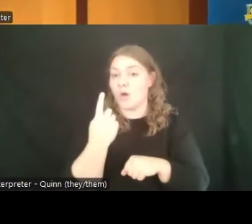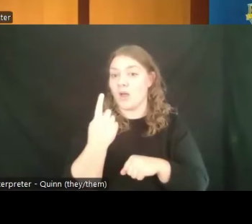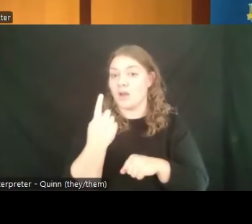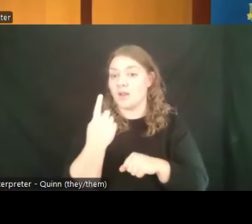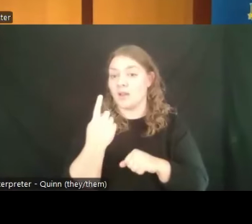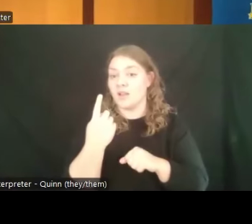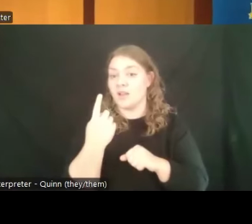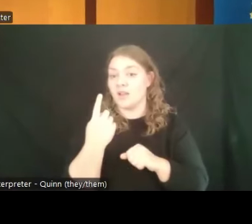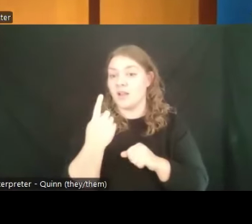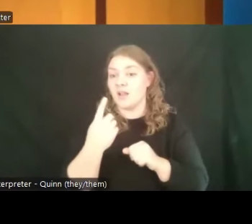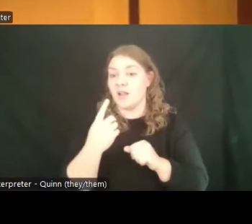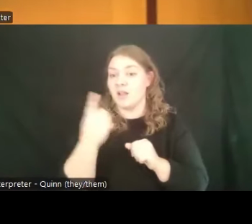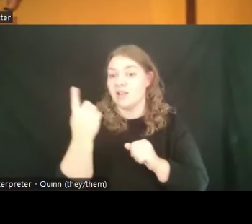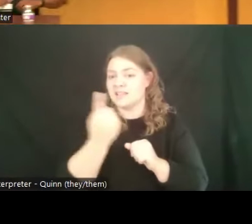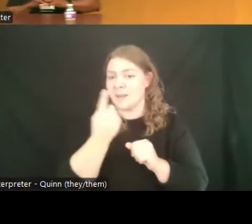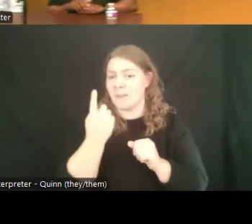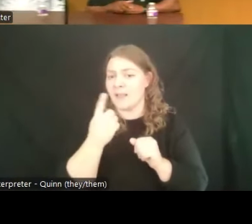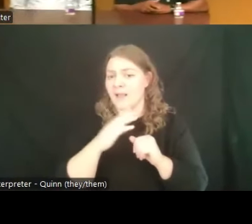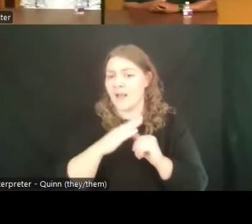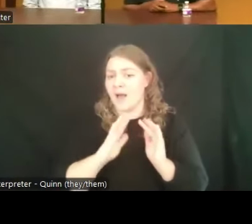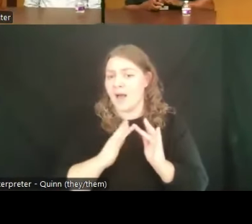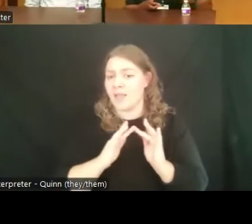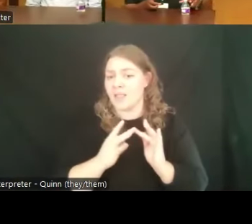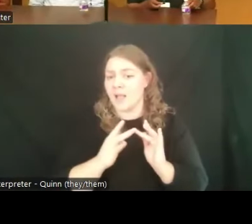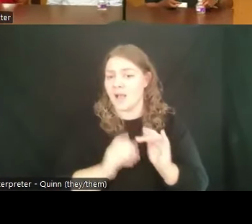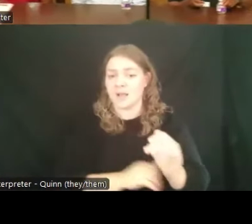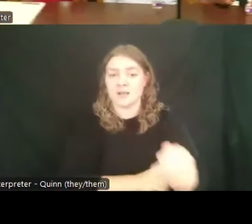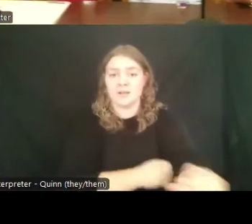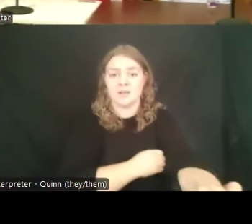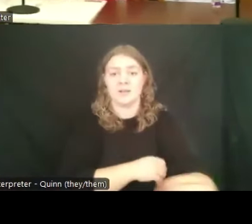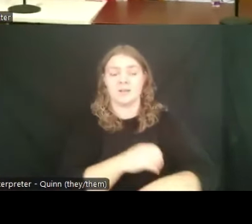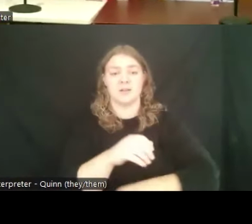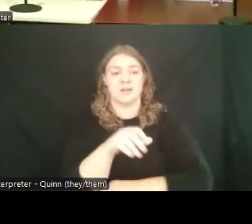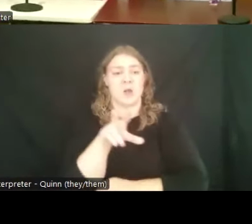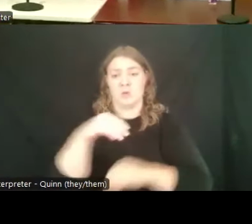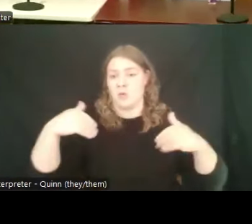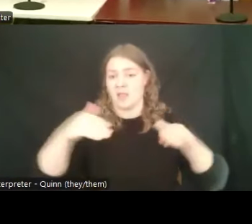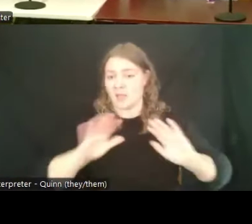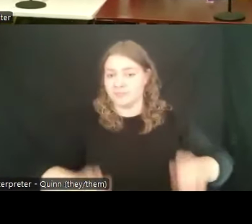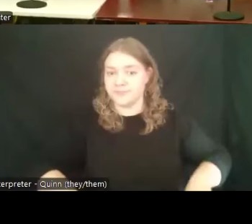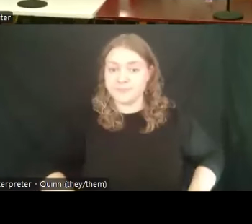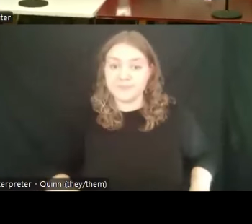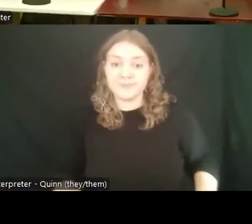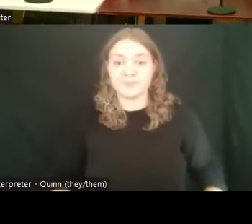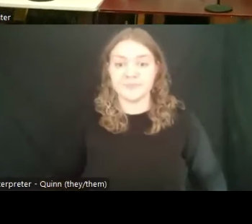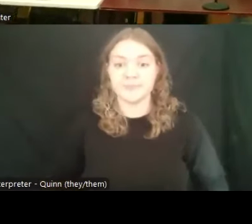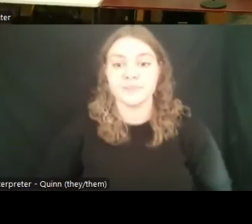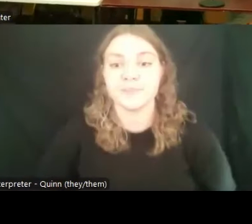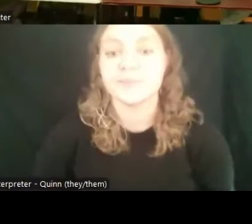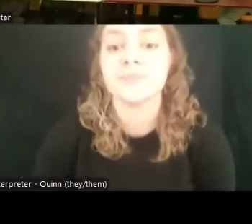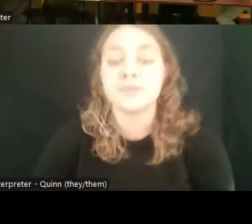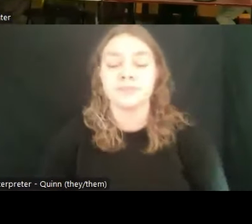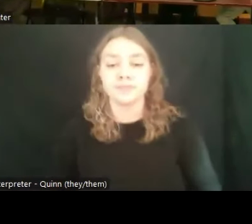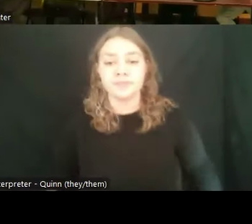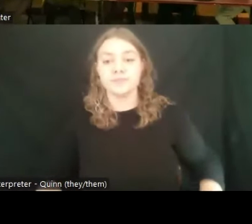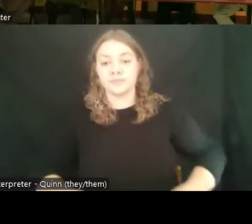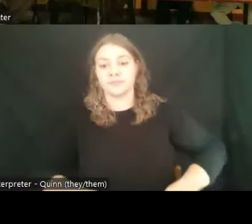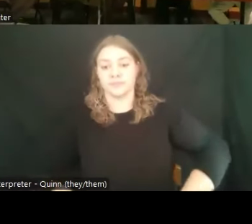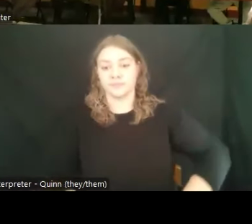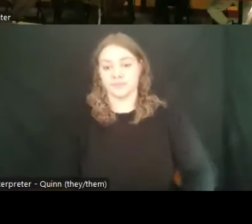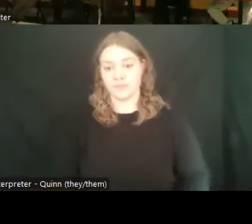through actually no not yet I'm gonna actually stand over here so I will say this is a group that